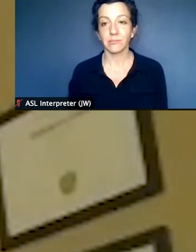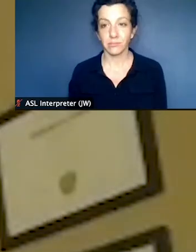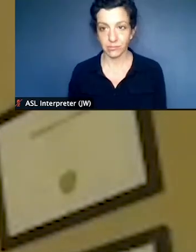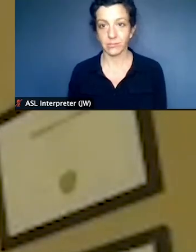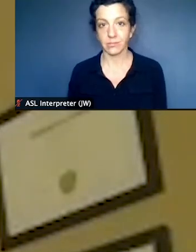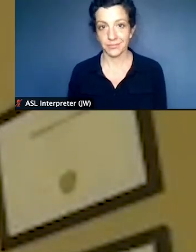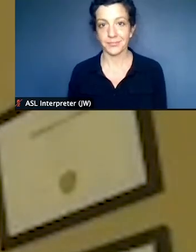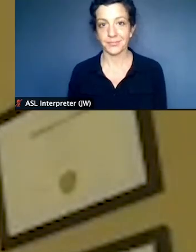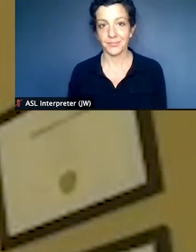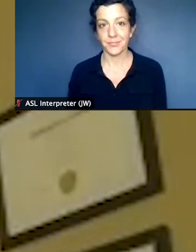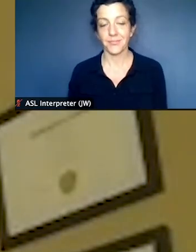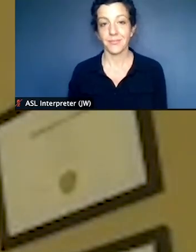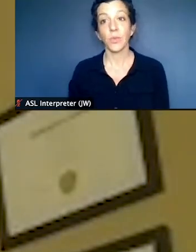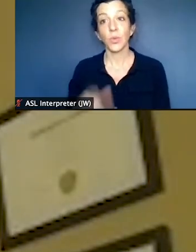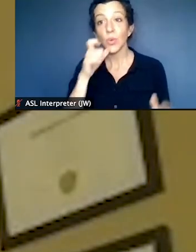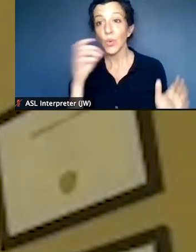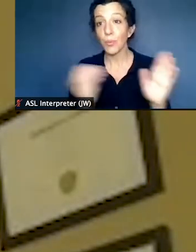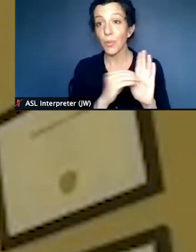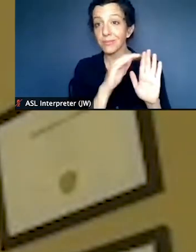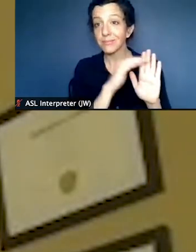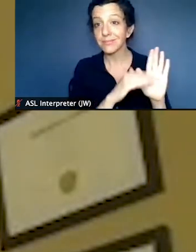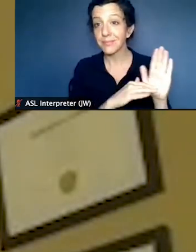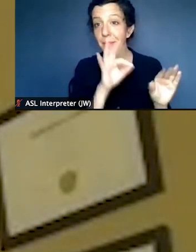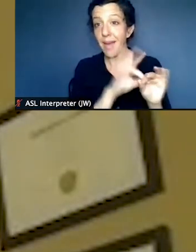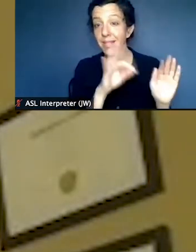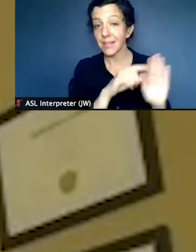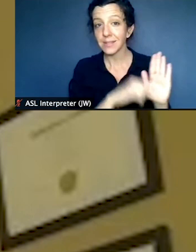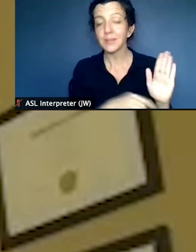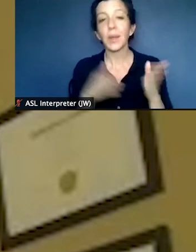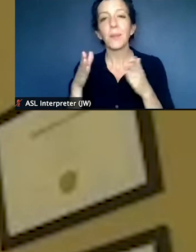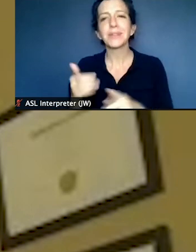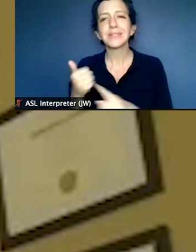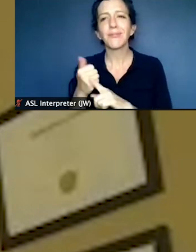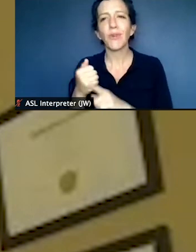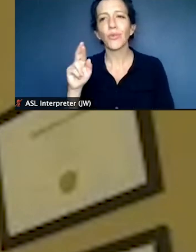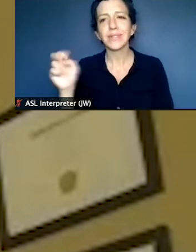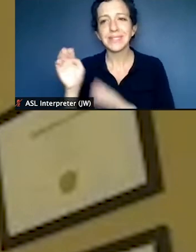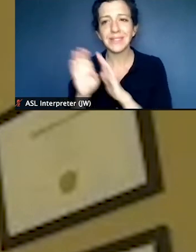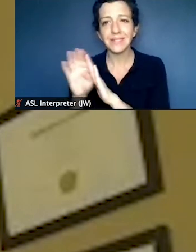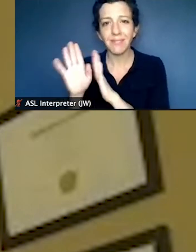So Proposition 25 is a referendum on bail. And so what a referendum means is